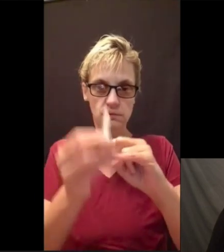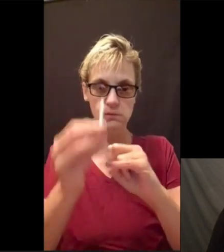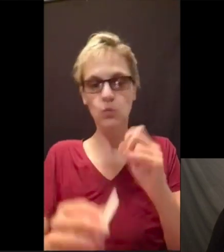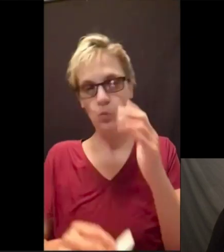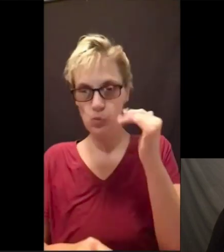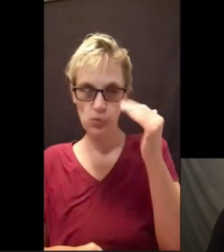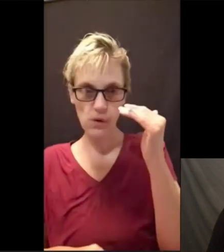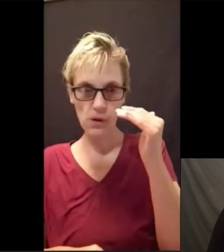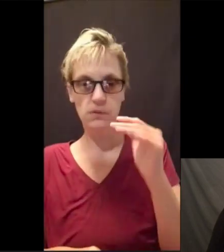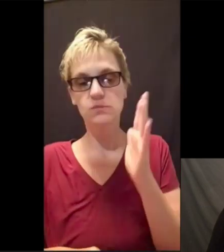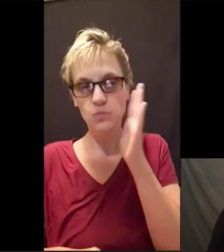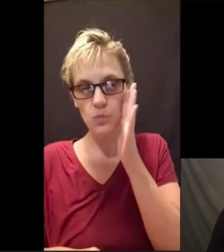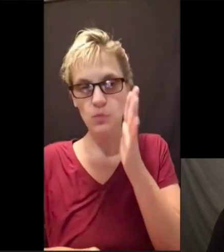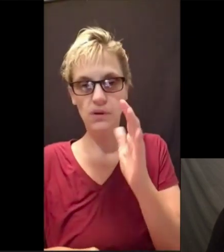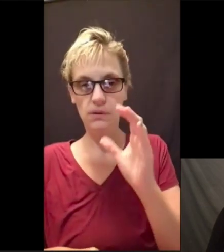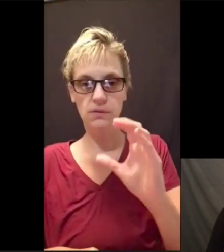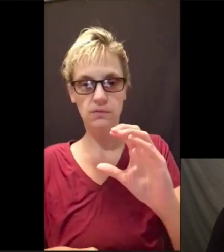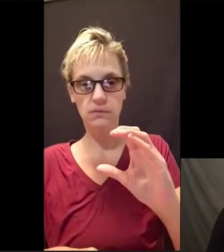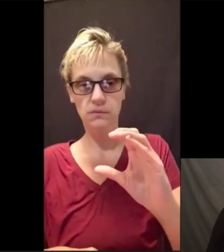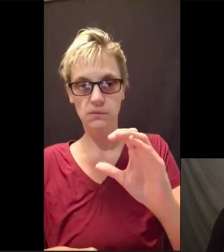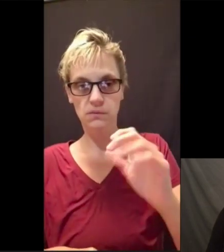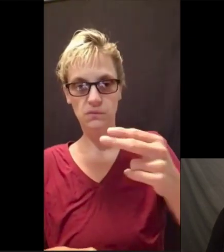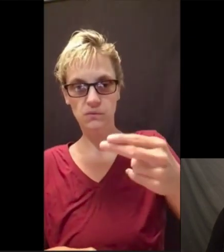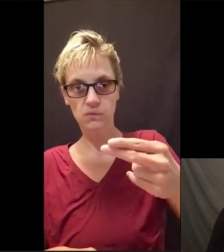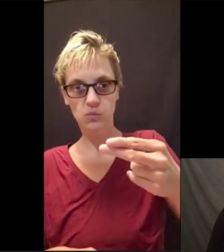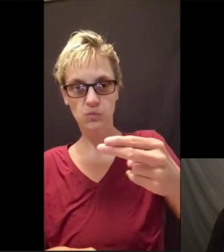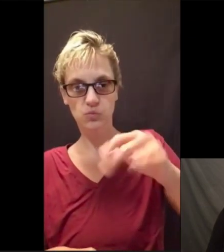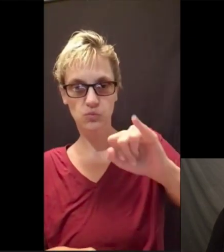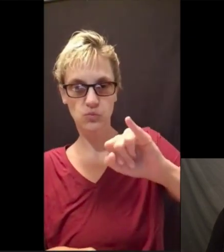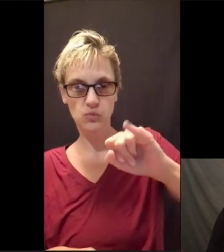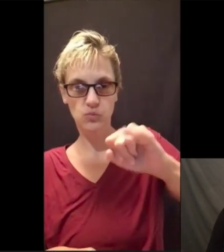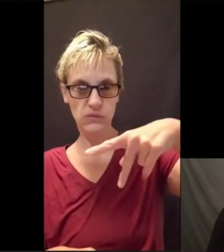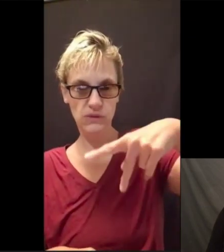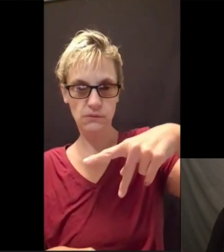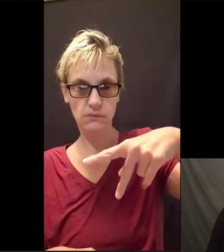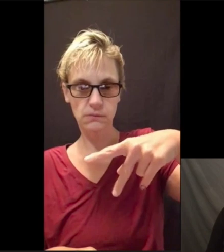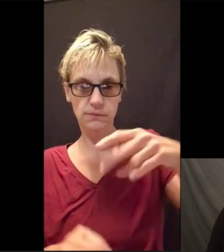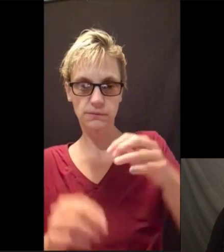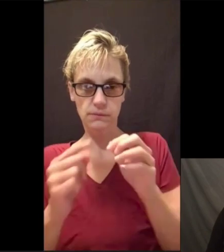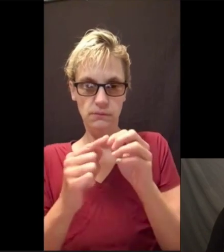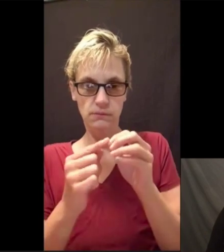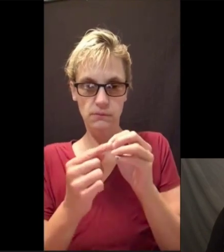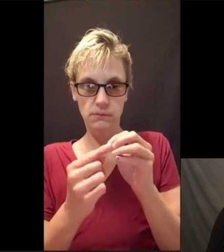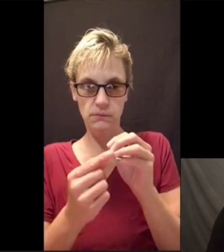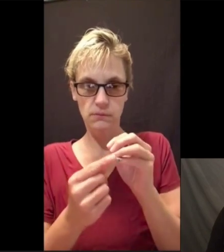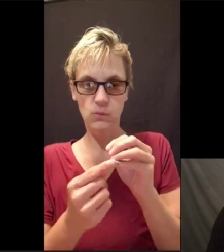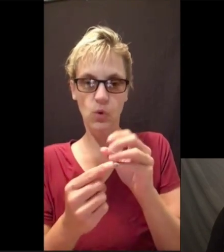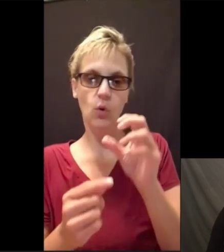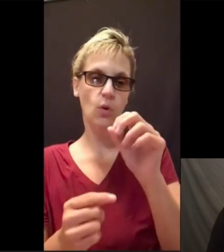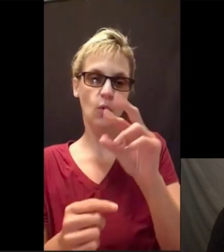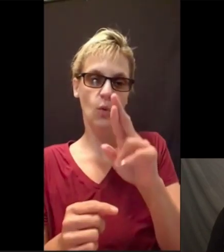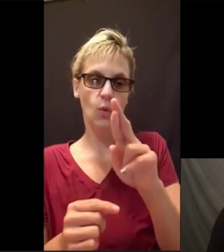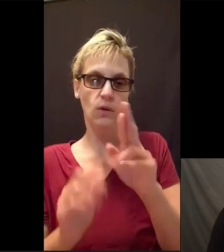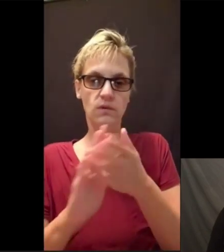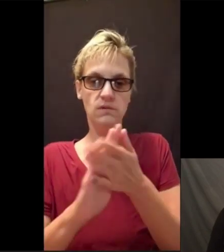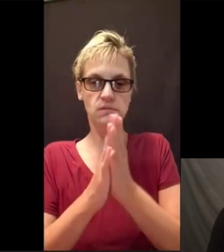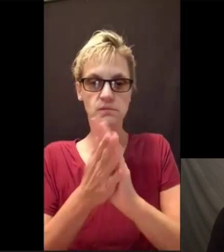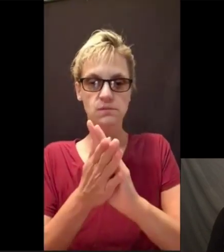Or you're not going to file up. The reason you don't want to do that is because you can then chip your nails.